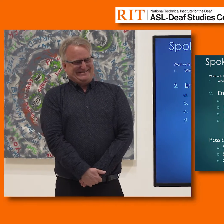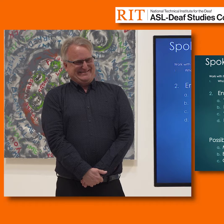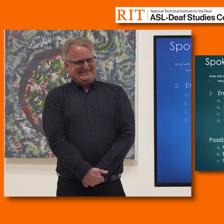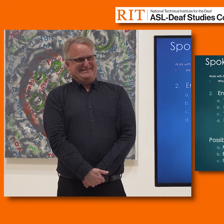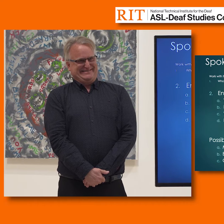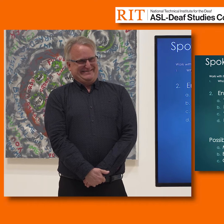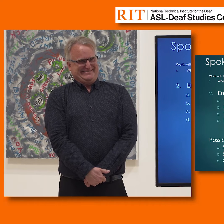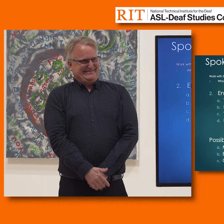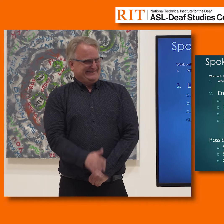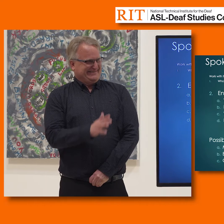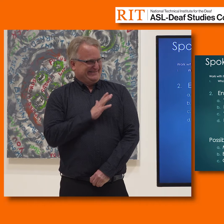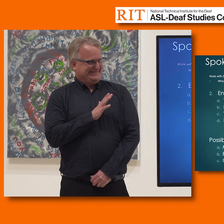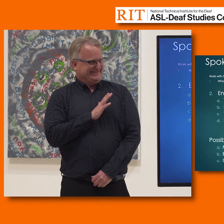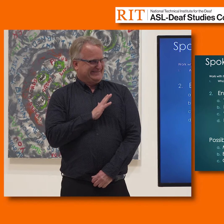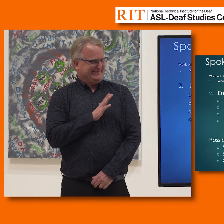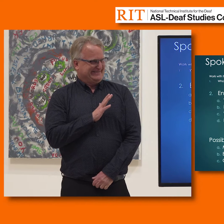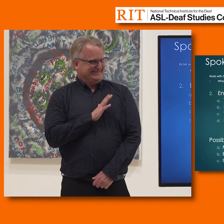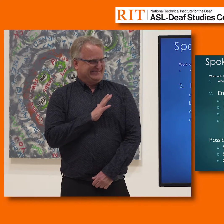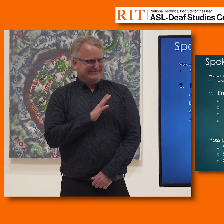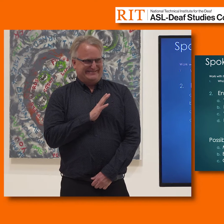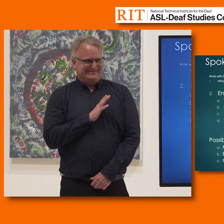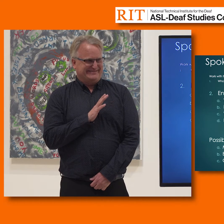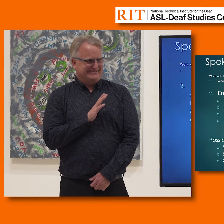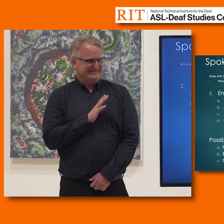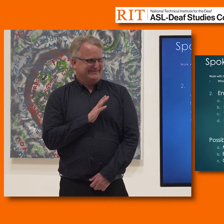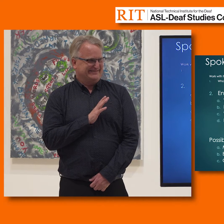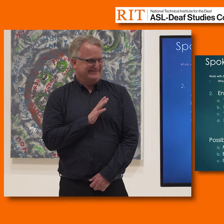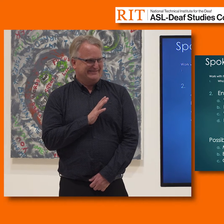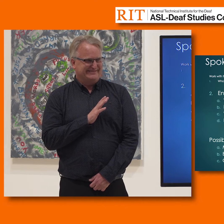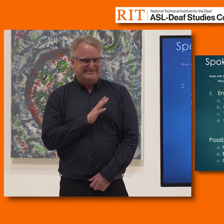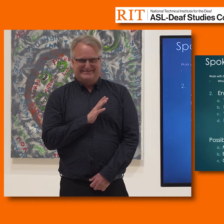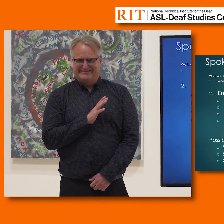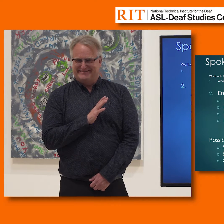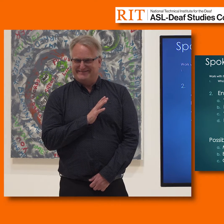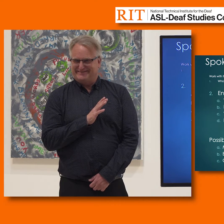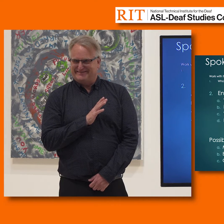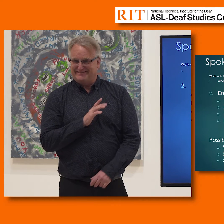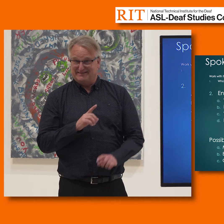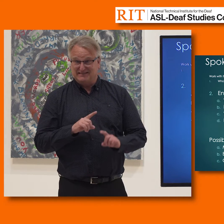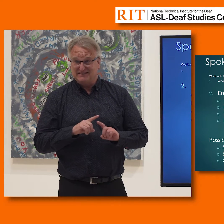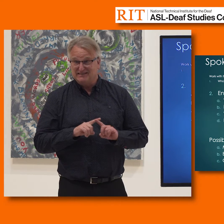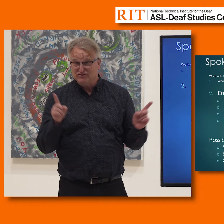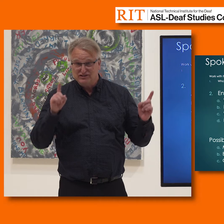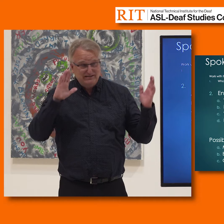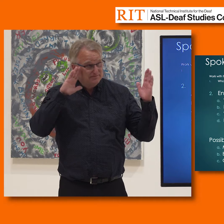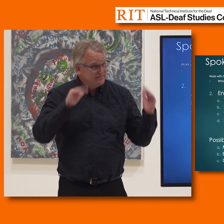in American Sign Language, right? But with hearing presenters, there's that blank faced,